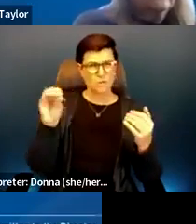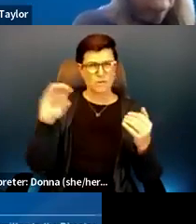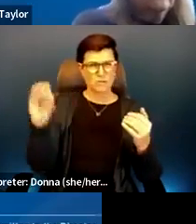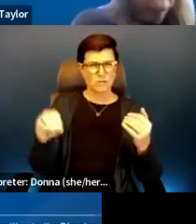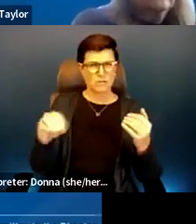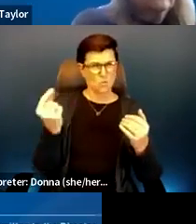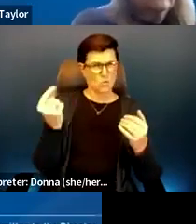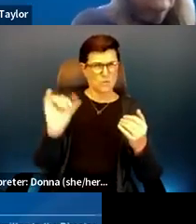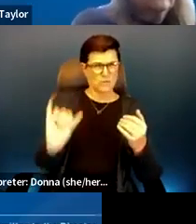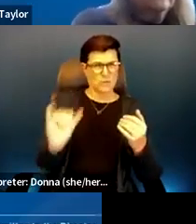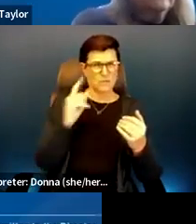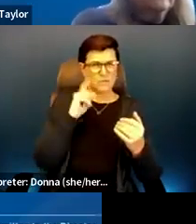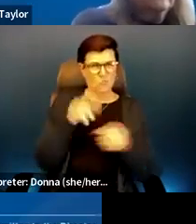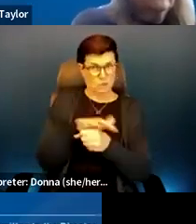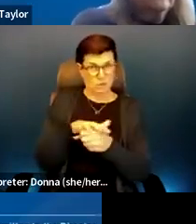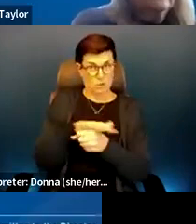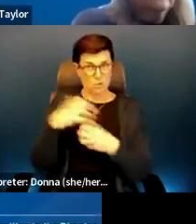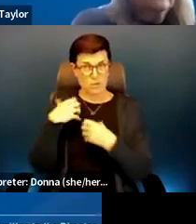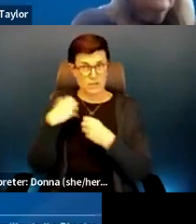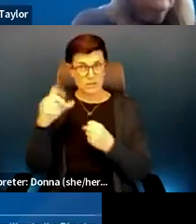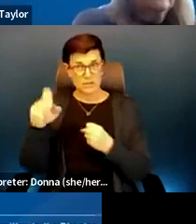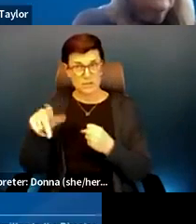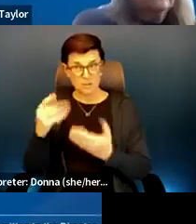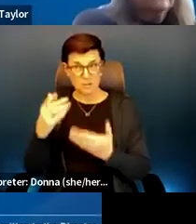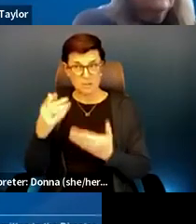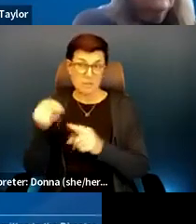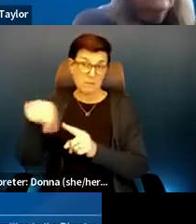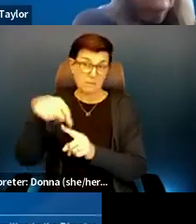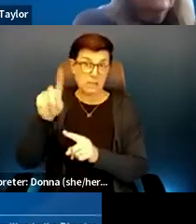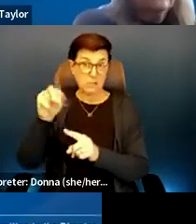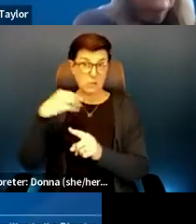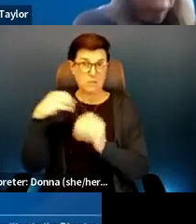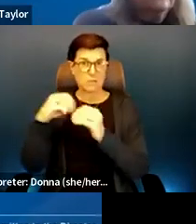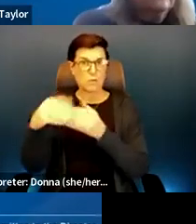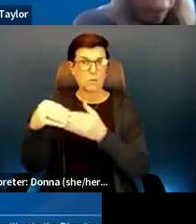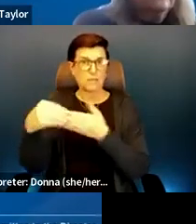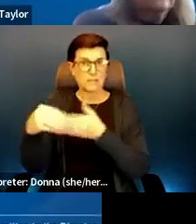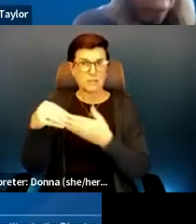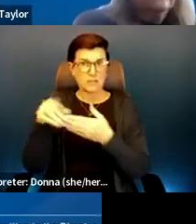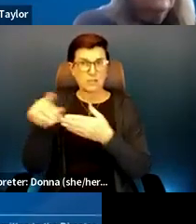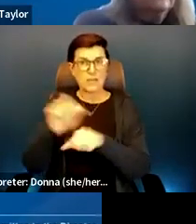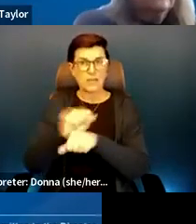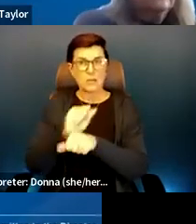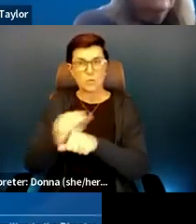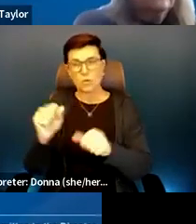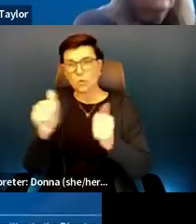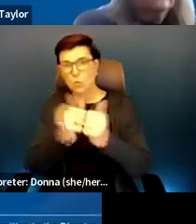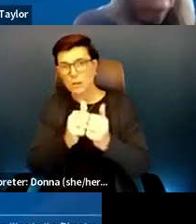to local health departments who then might have that flexibility to then work with community partners? It is the latter.